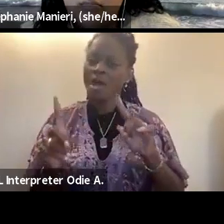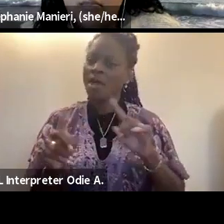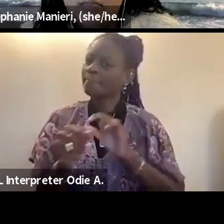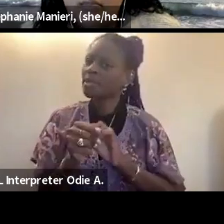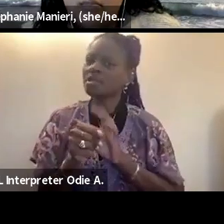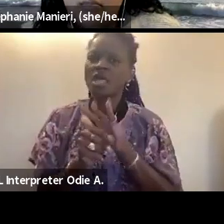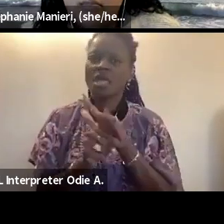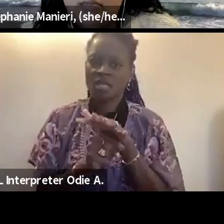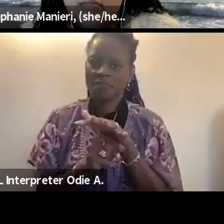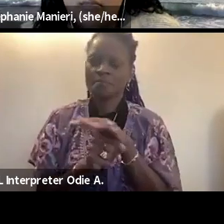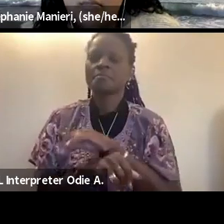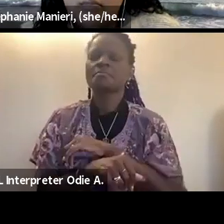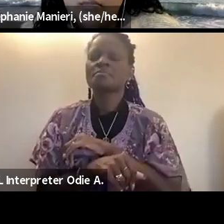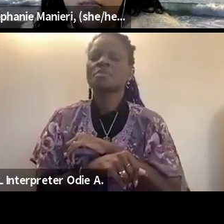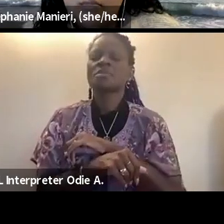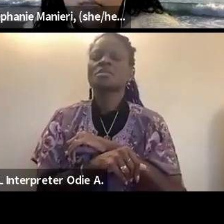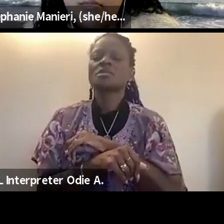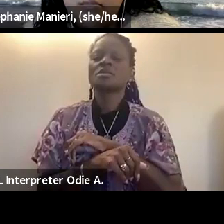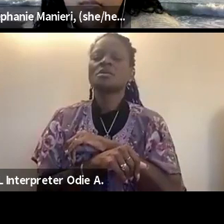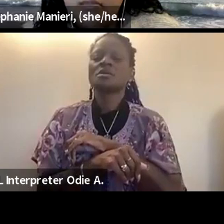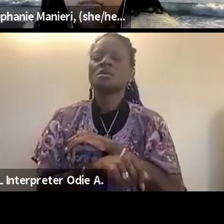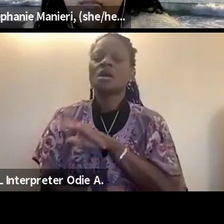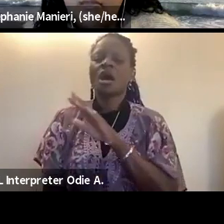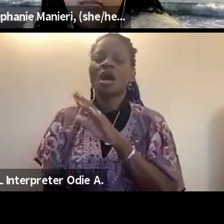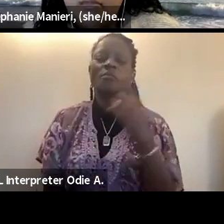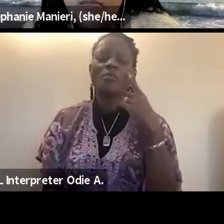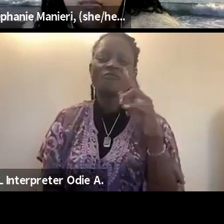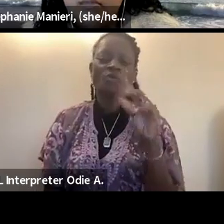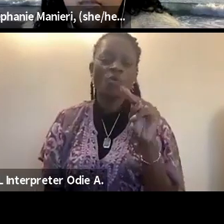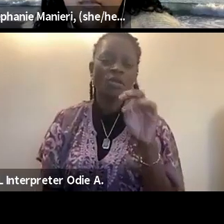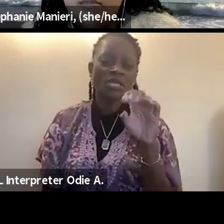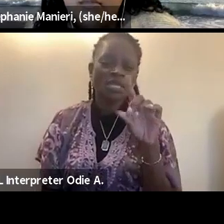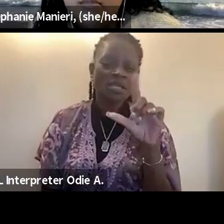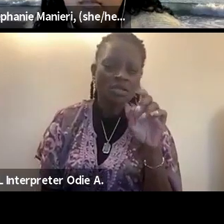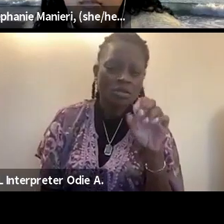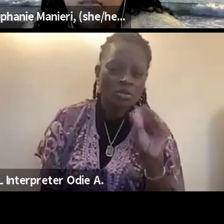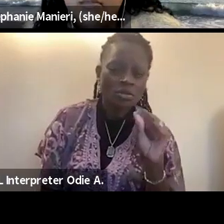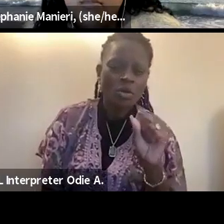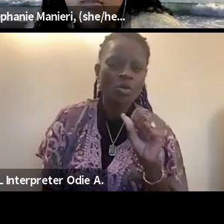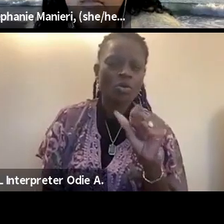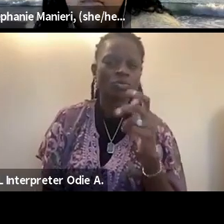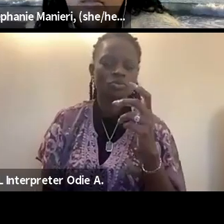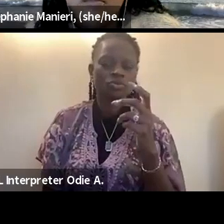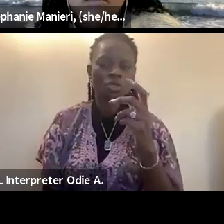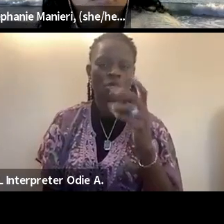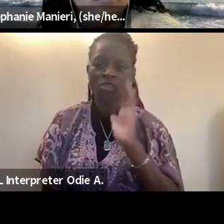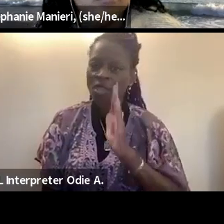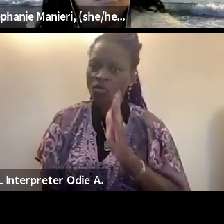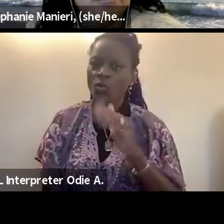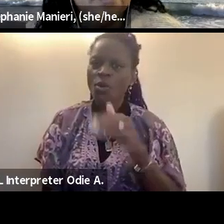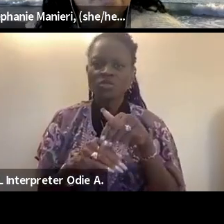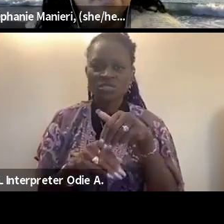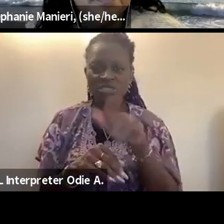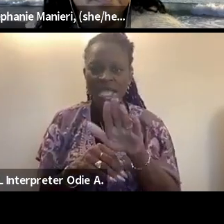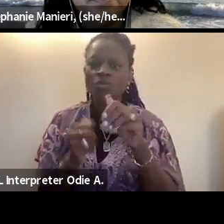the supplies should be in terms of needles and other equipment should be sent along with the vaccine just as it was earlier on.